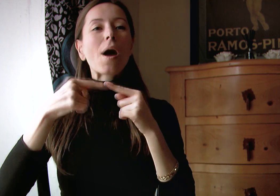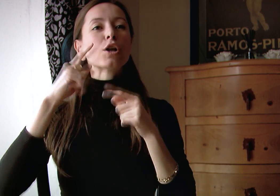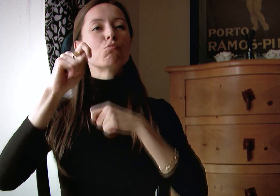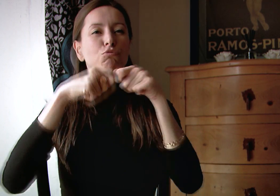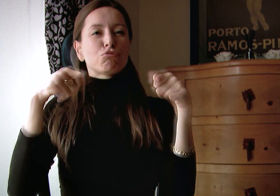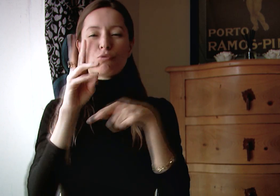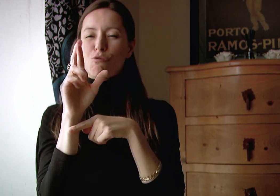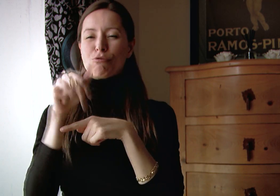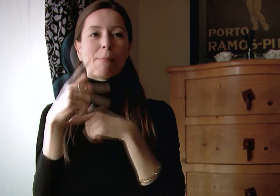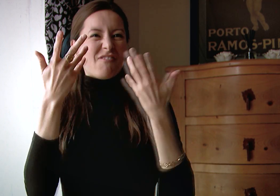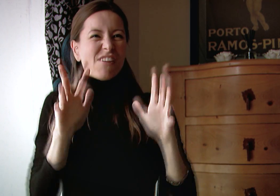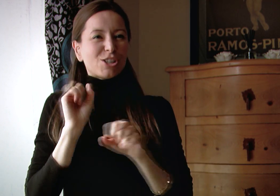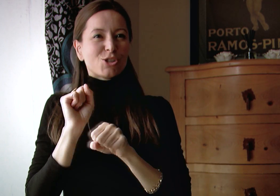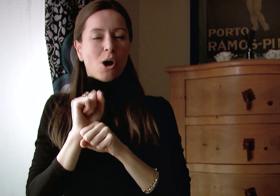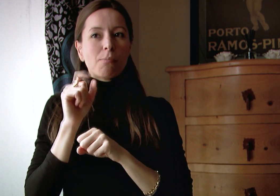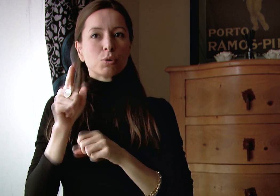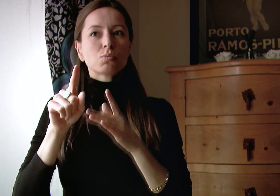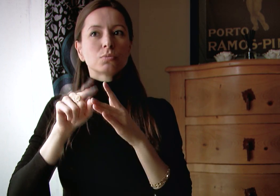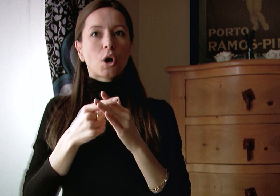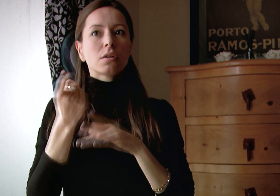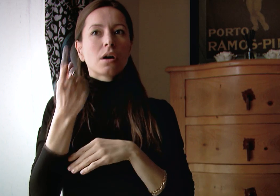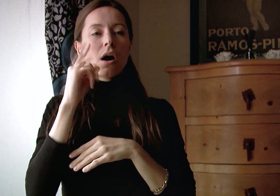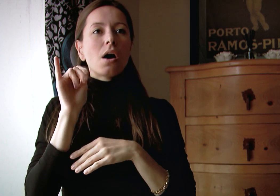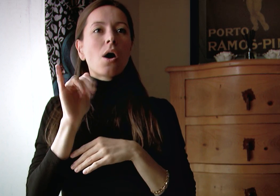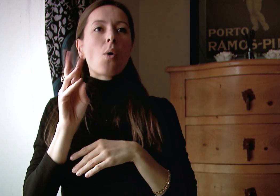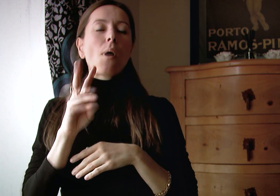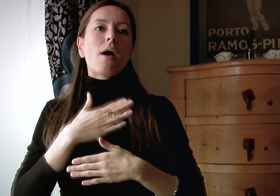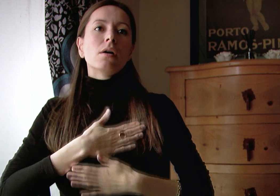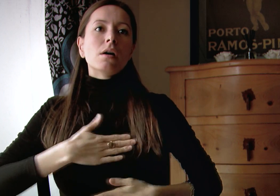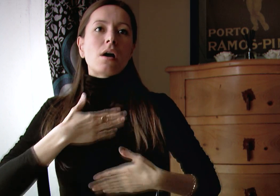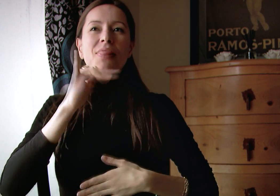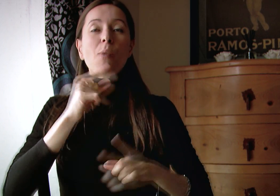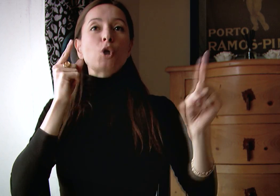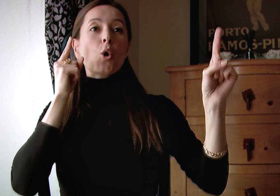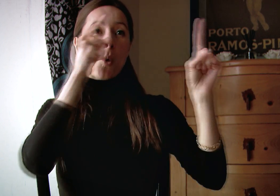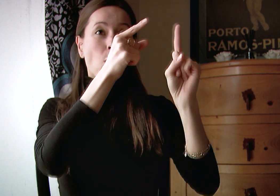After a job is wrapped up - meaning you finished the job - you appreciate all that you've done. That's the goal.